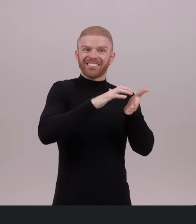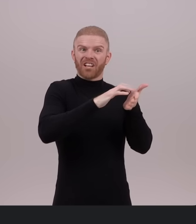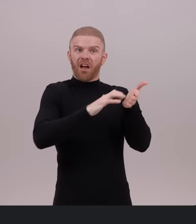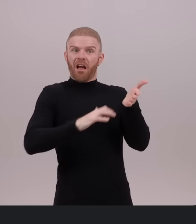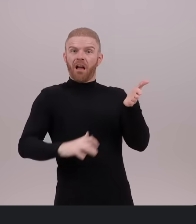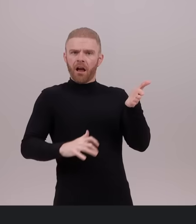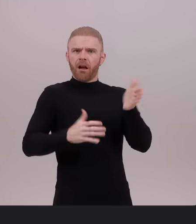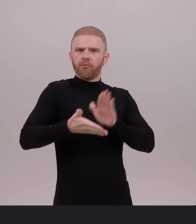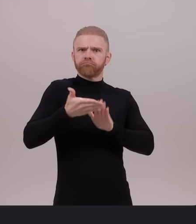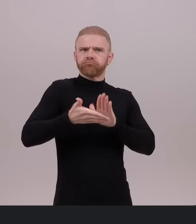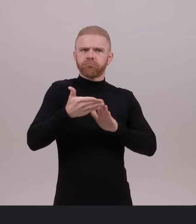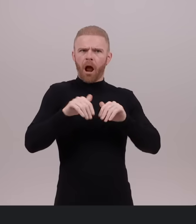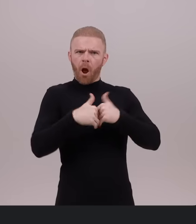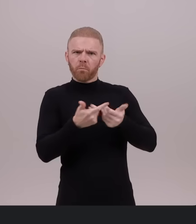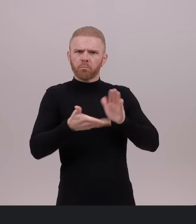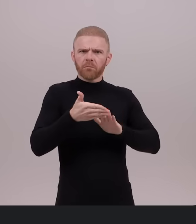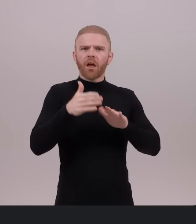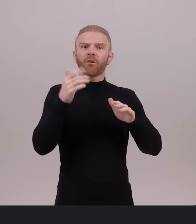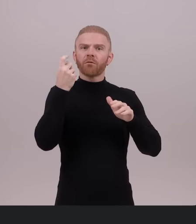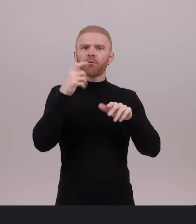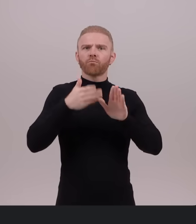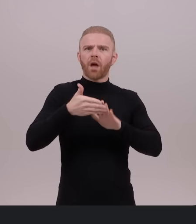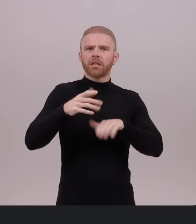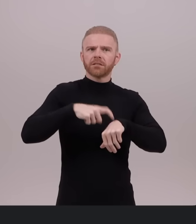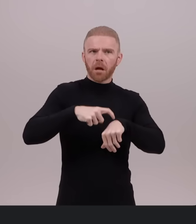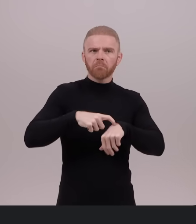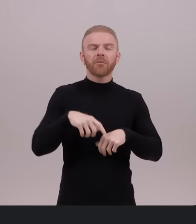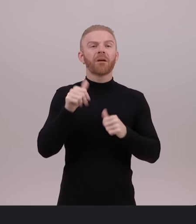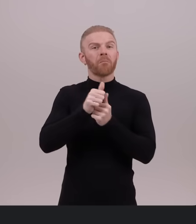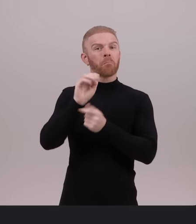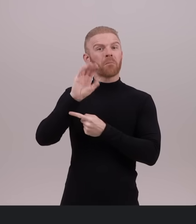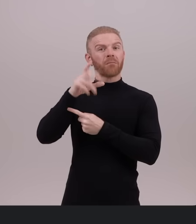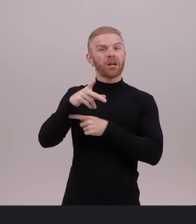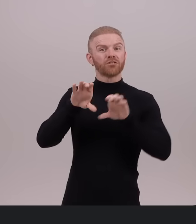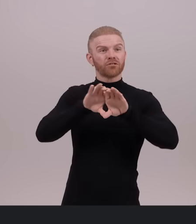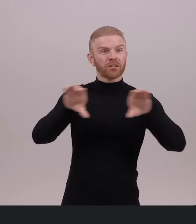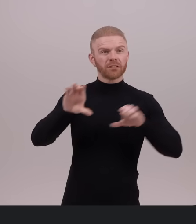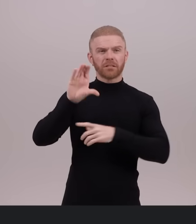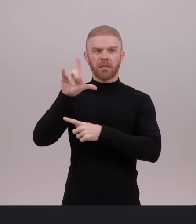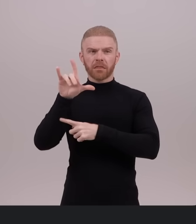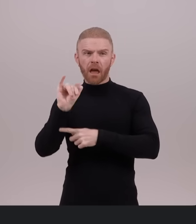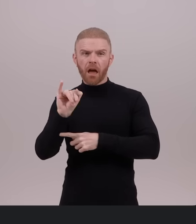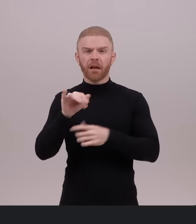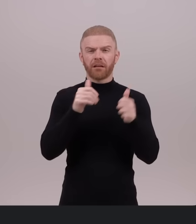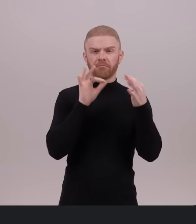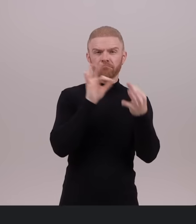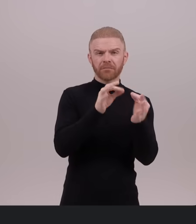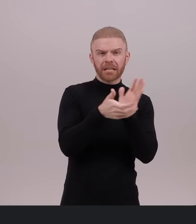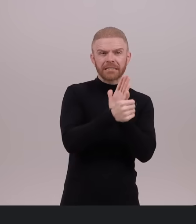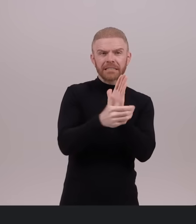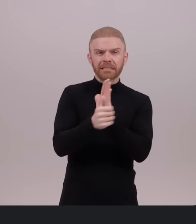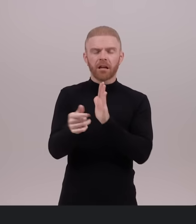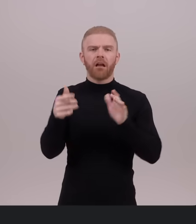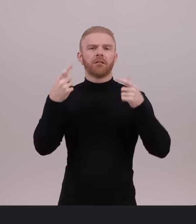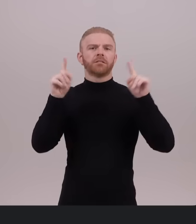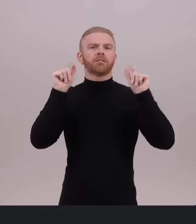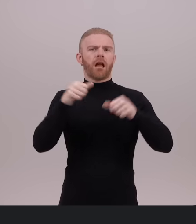With the MCP server, the CLI and the set of tailored skills, it finally creates a closed feedback loop for agents.